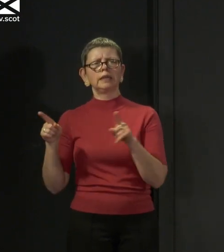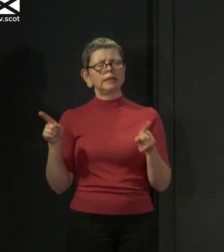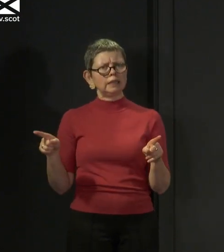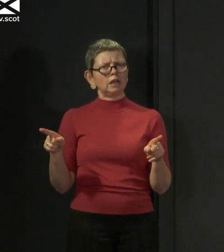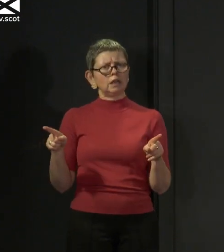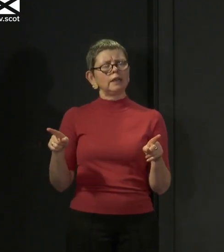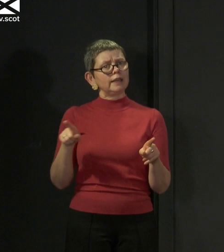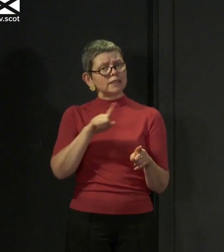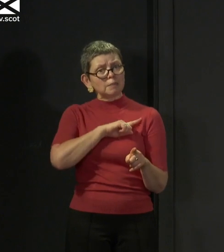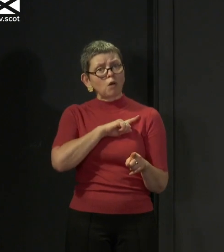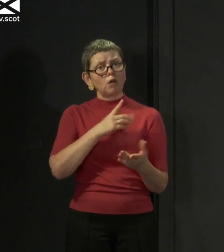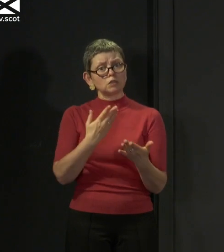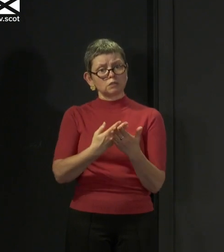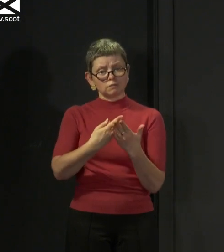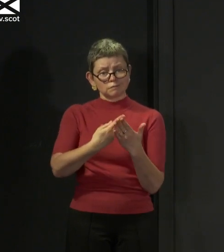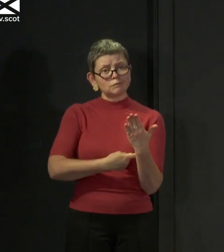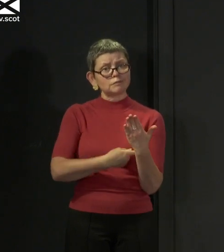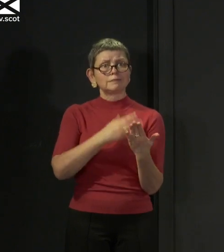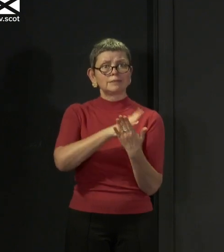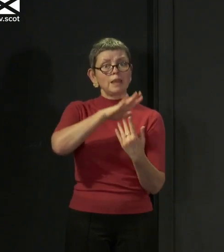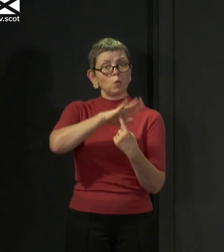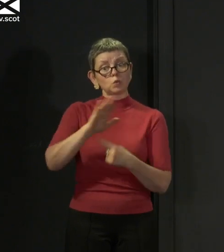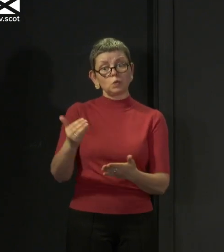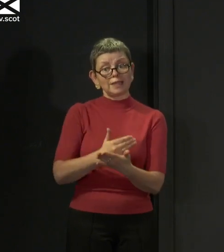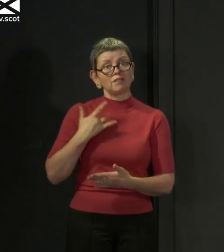or to save you from getting this virus and potentially save your life if you became seriously